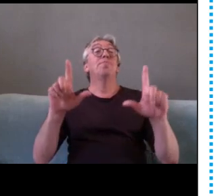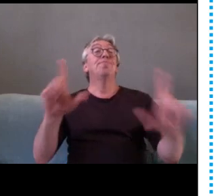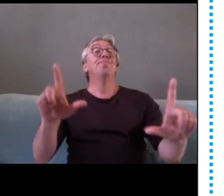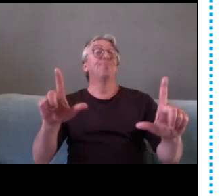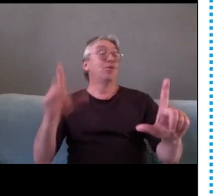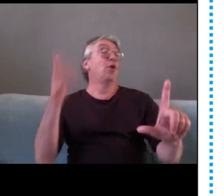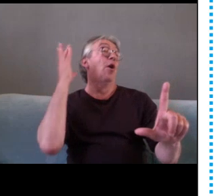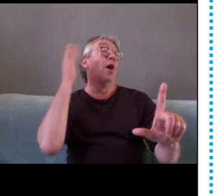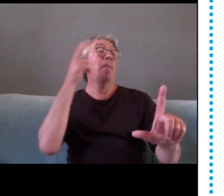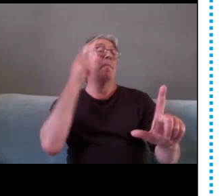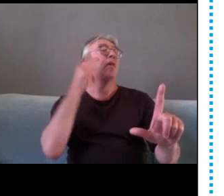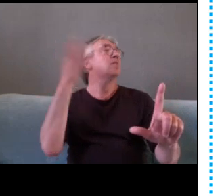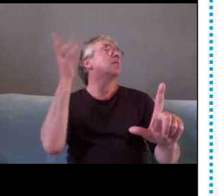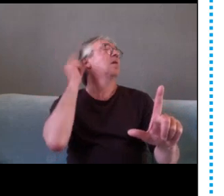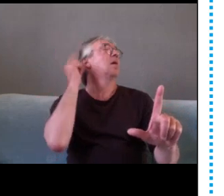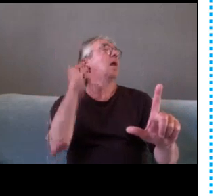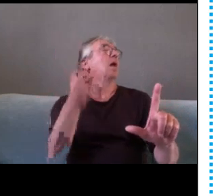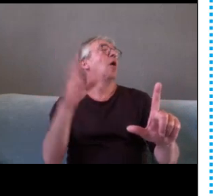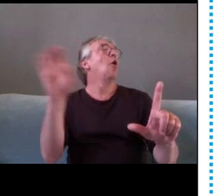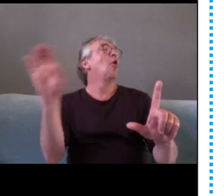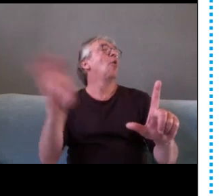We're talking about different technology